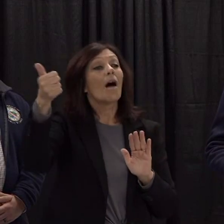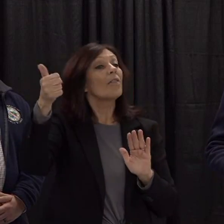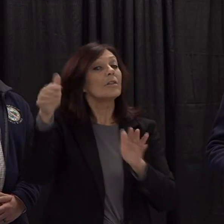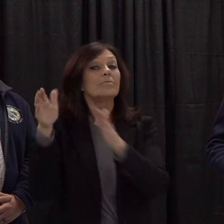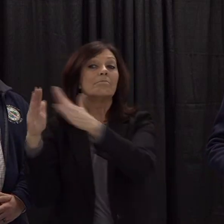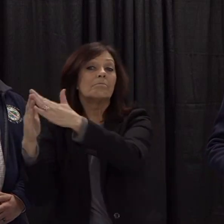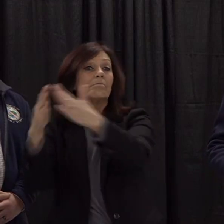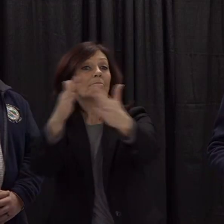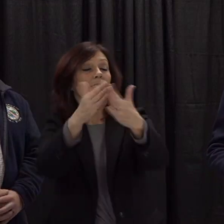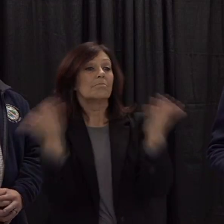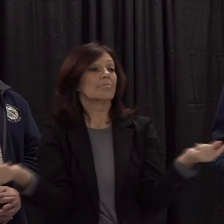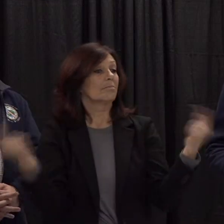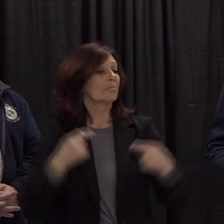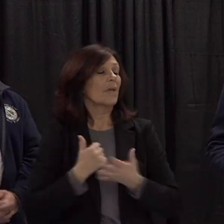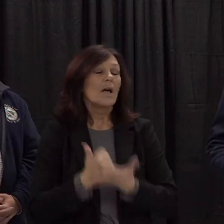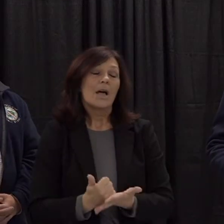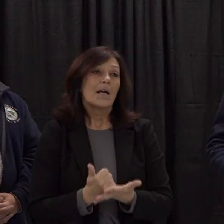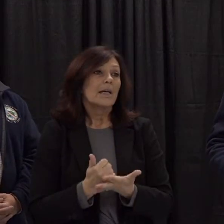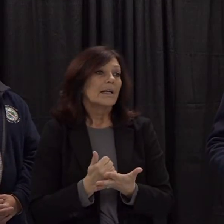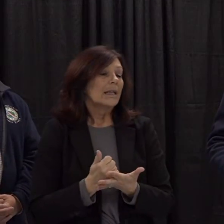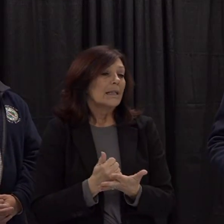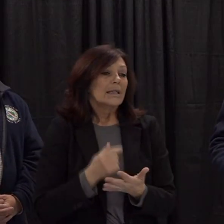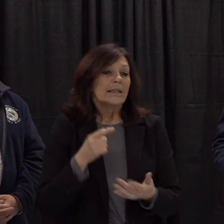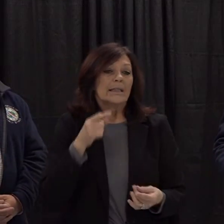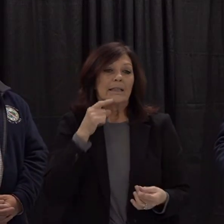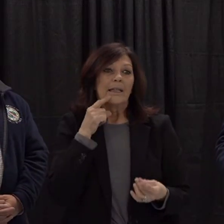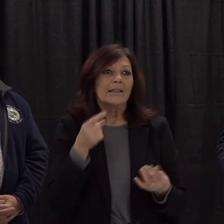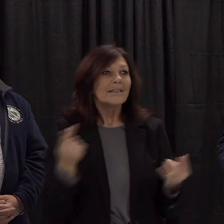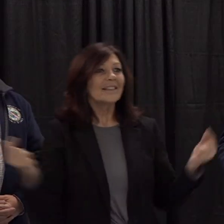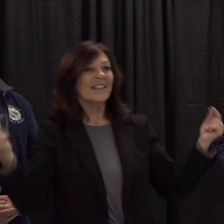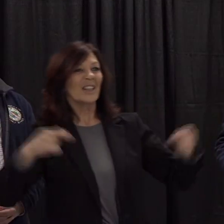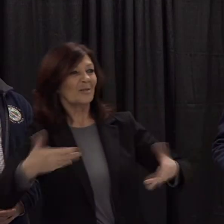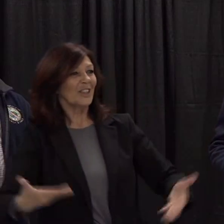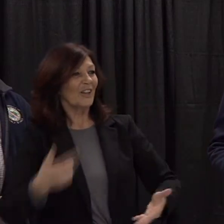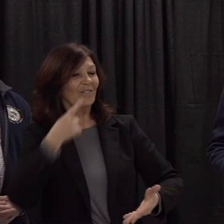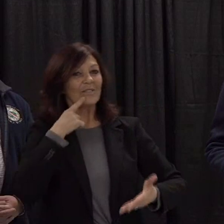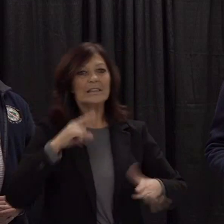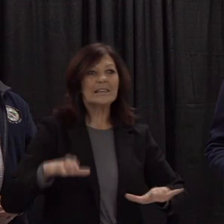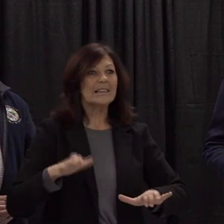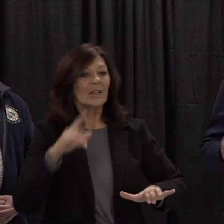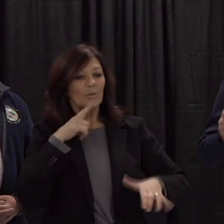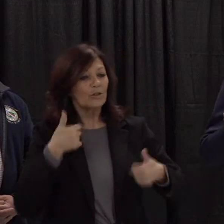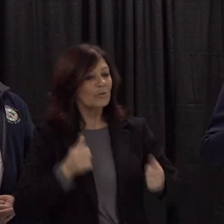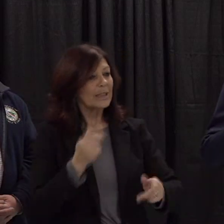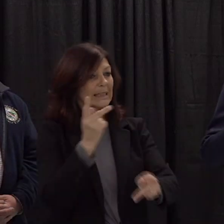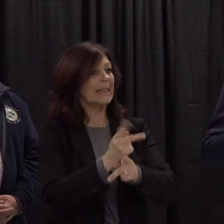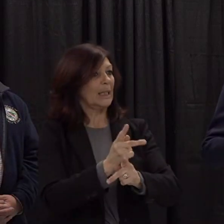This is a a somewhat hive. Of activity, we're trying to keep it as the least amount of people possible